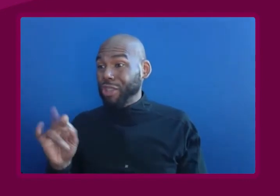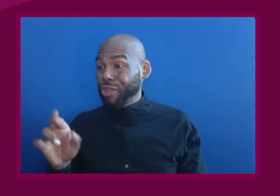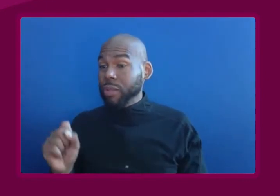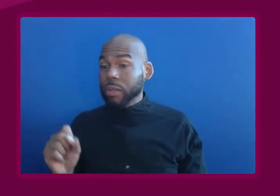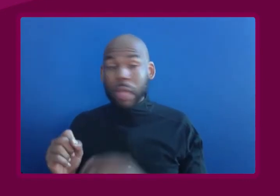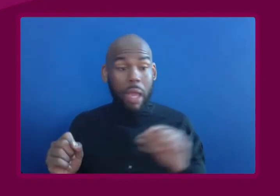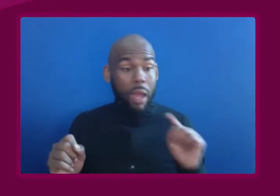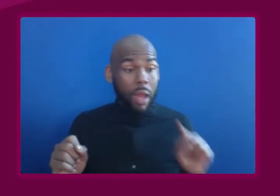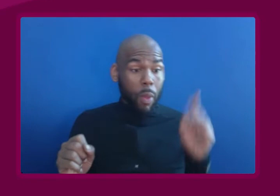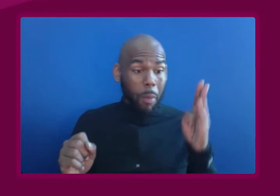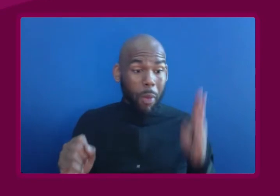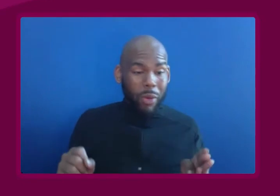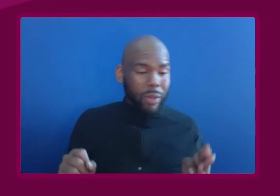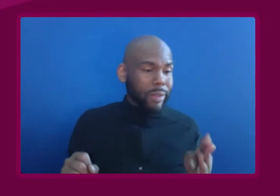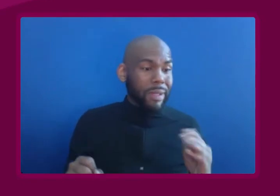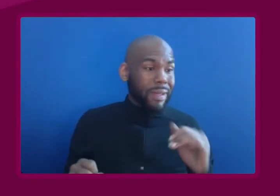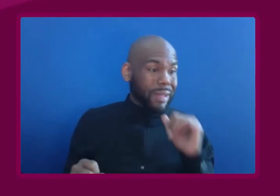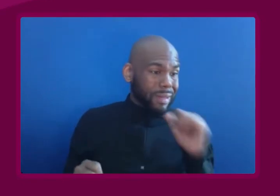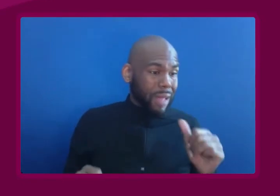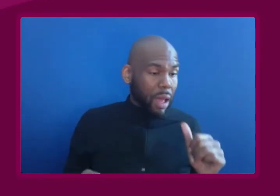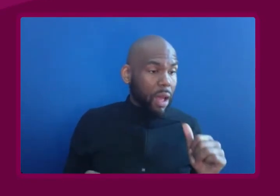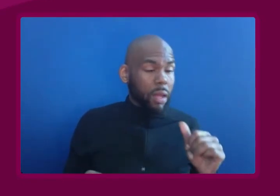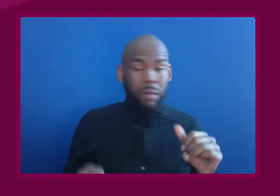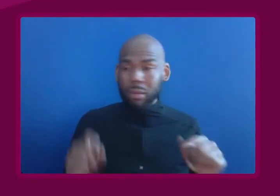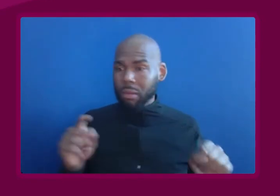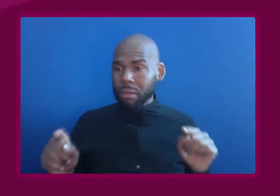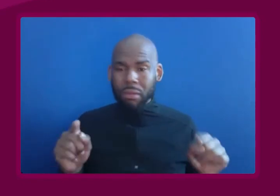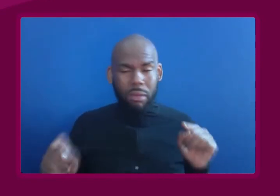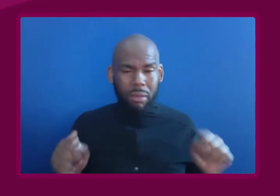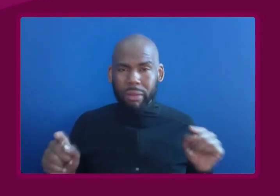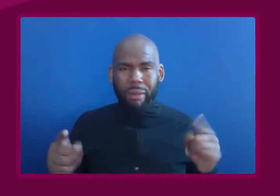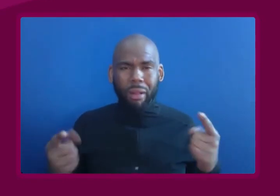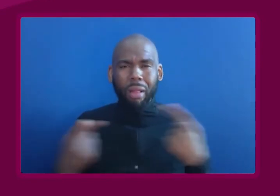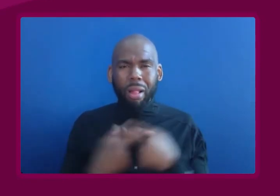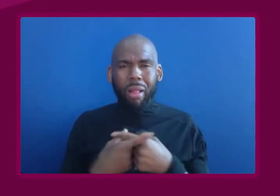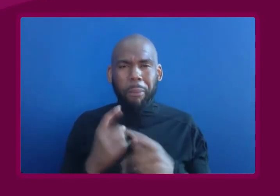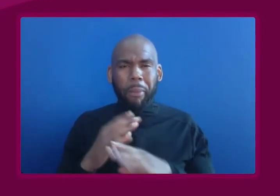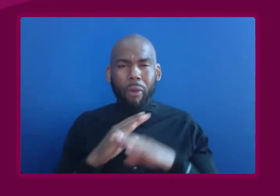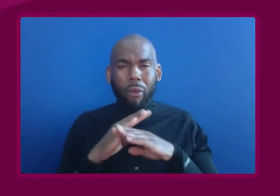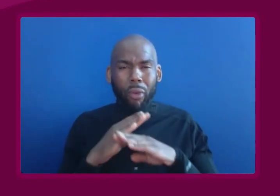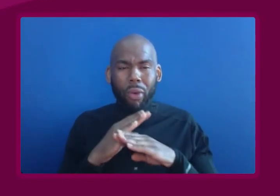Miguel Quiñones: What this does, is it normalize the way that